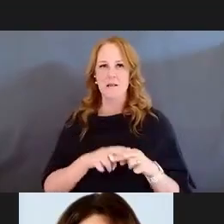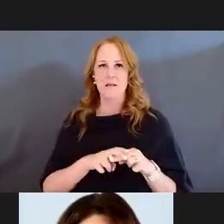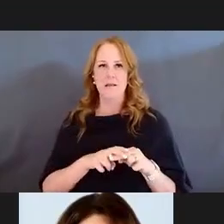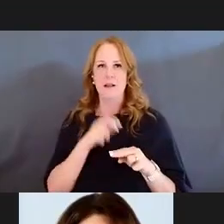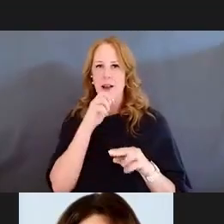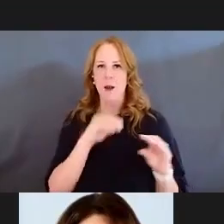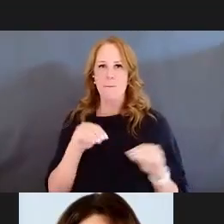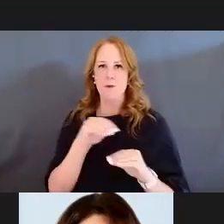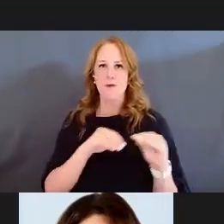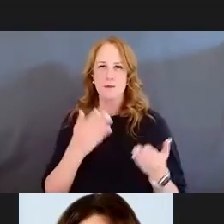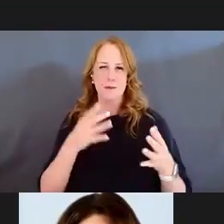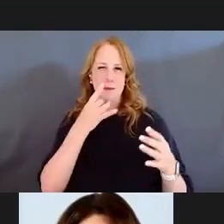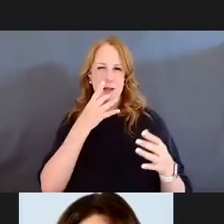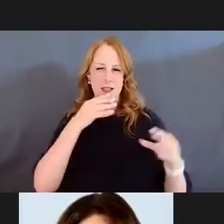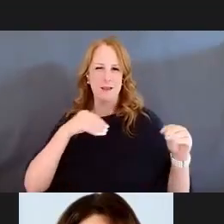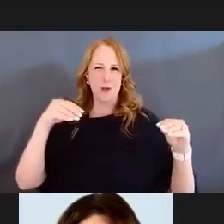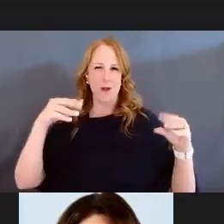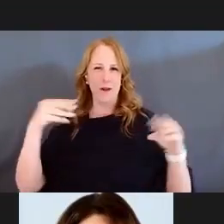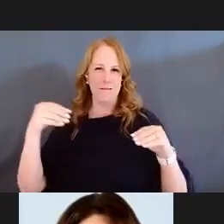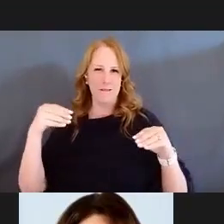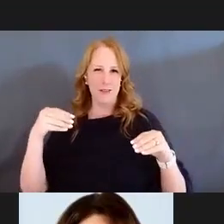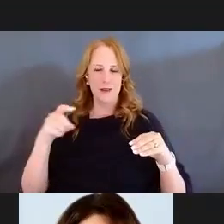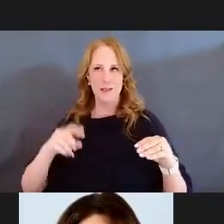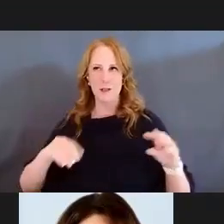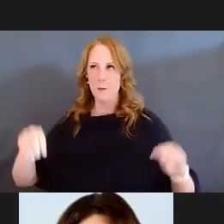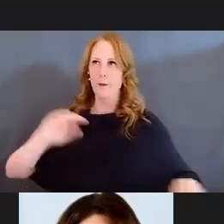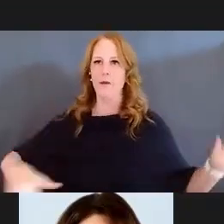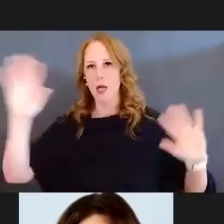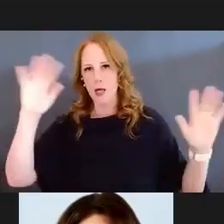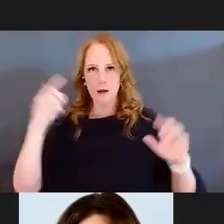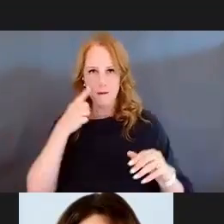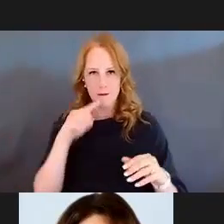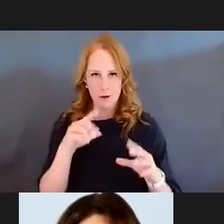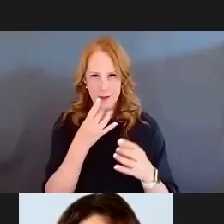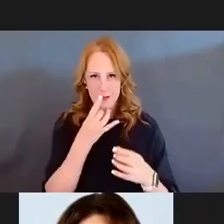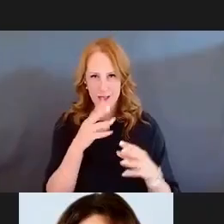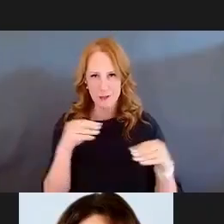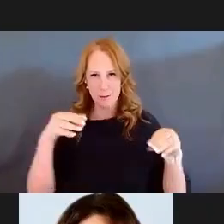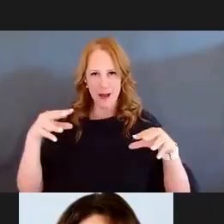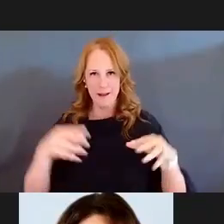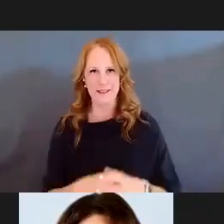move around you know a bit to um get the lights to come back on. Um right today I would like us